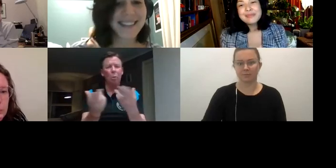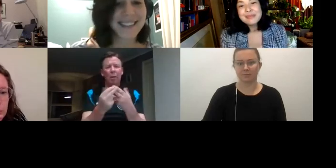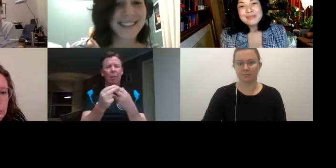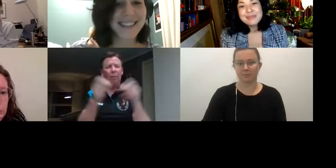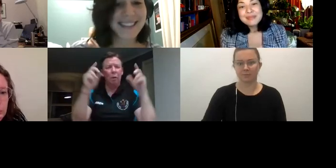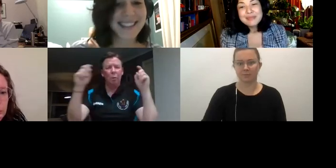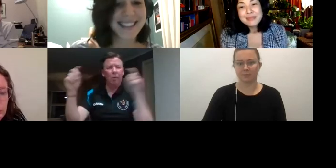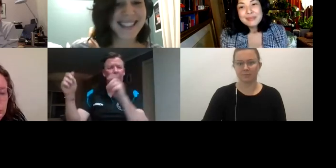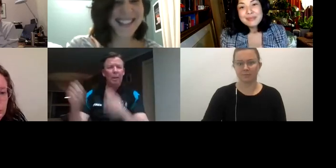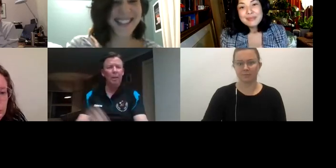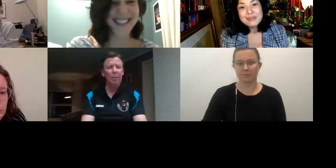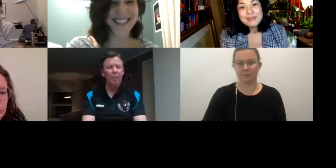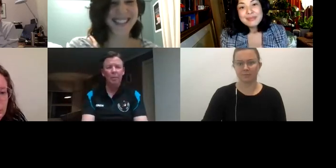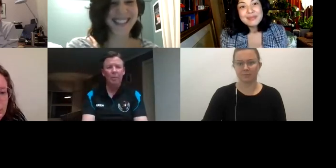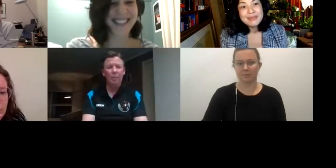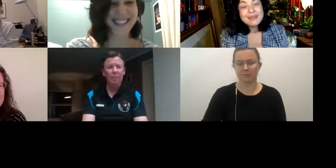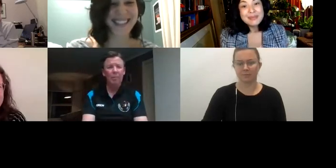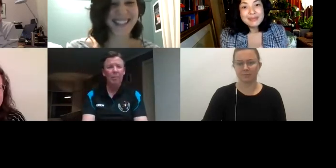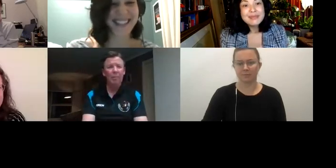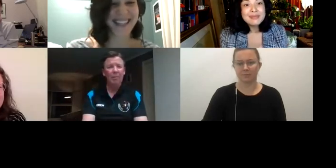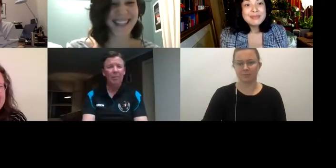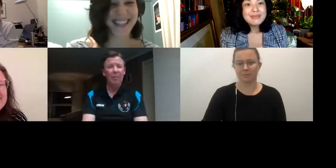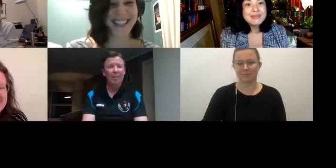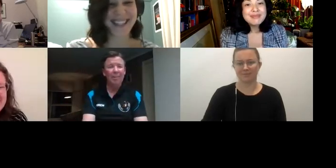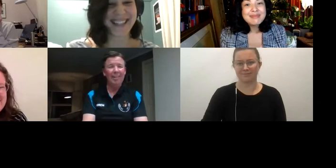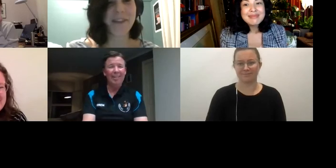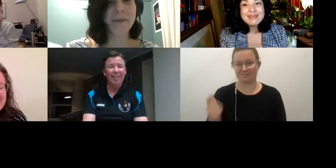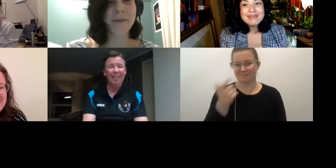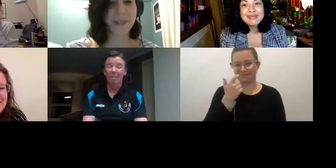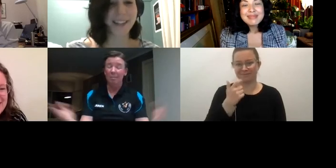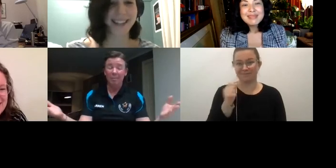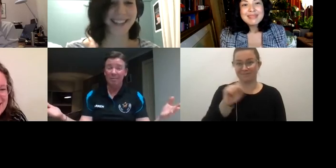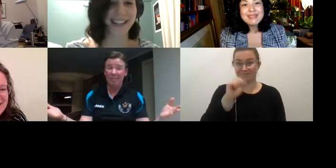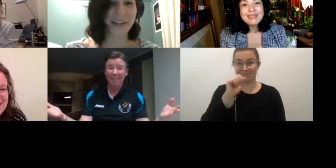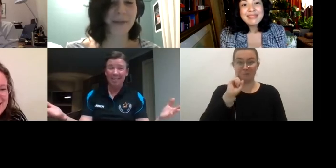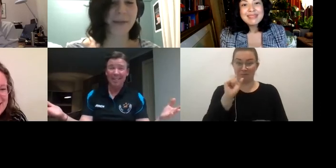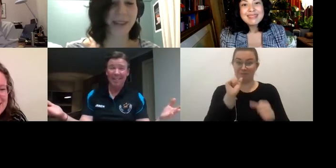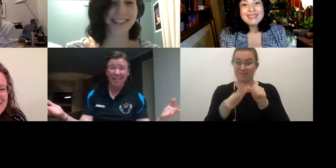That would be brilliant. That would be amazing. No reason why not.